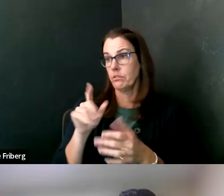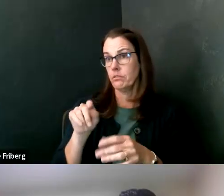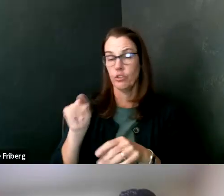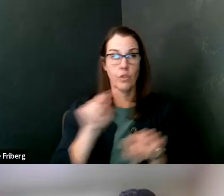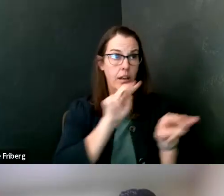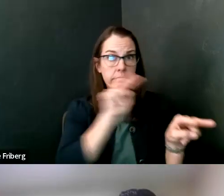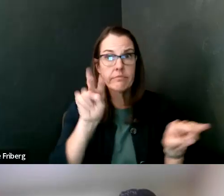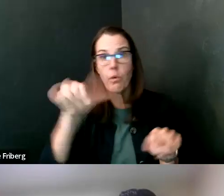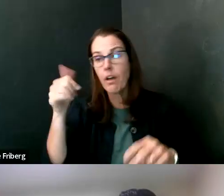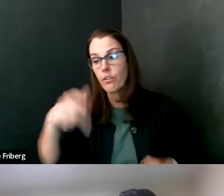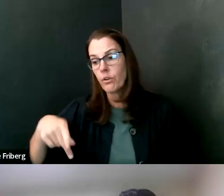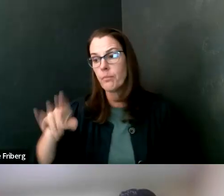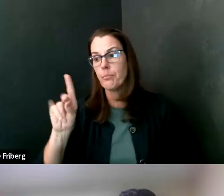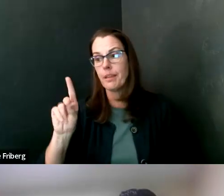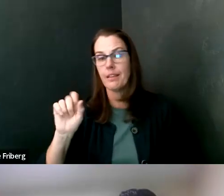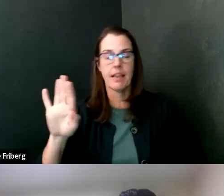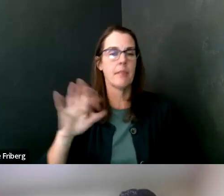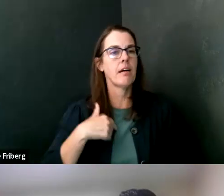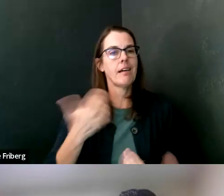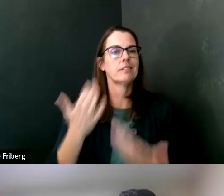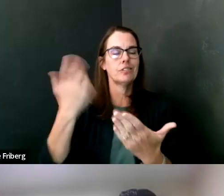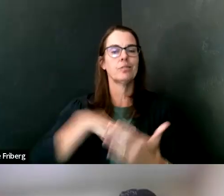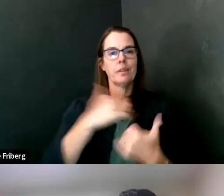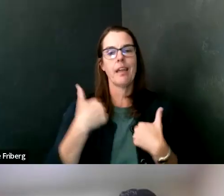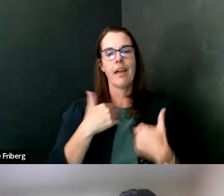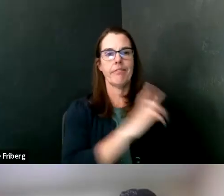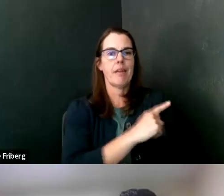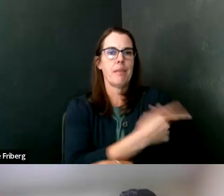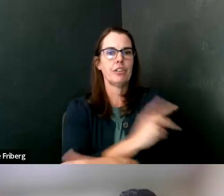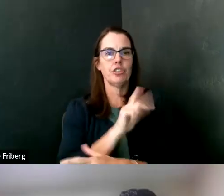I would really suggest that we put together a patient engagement board to help you guys. And